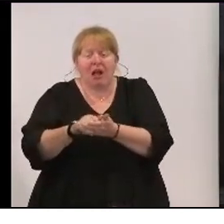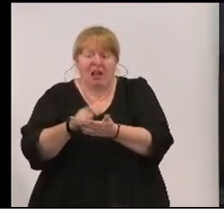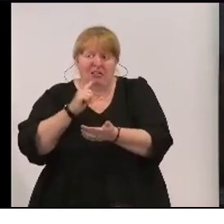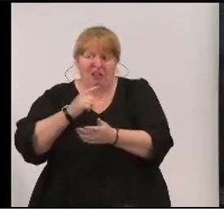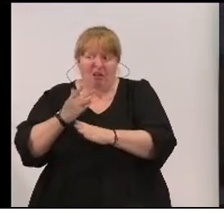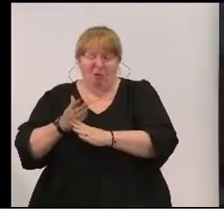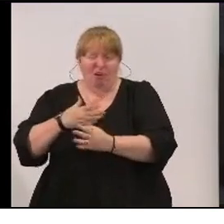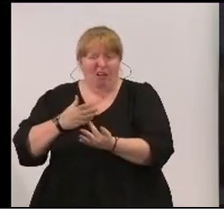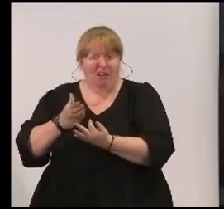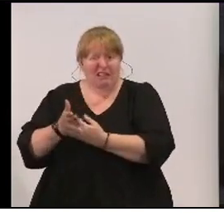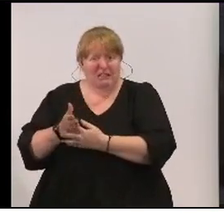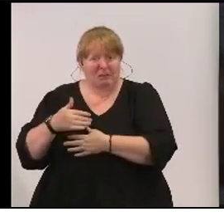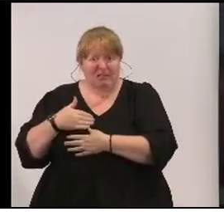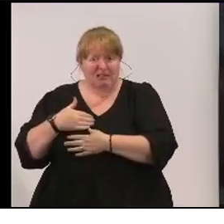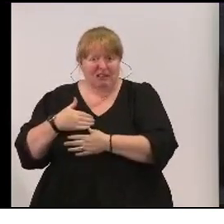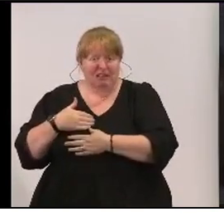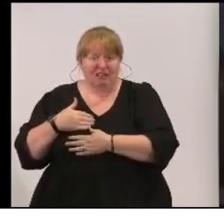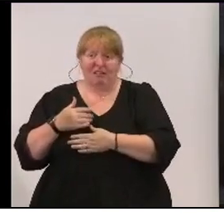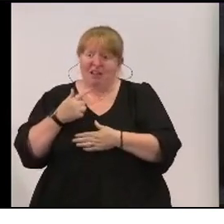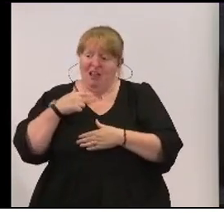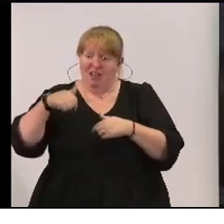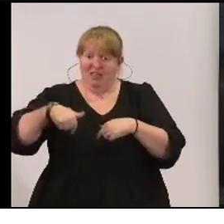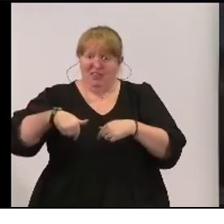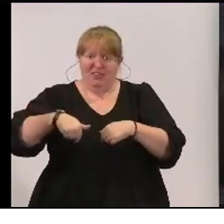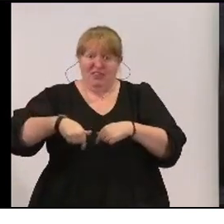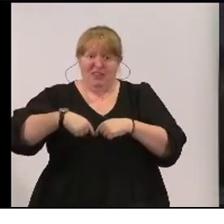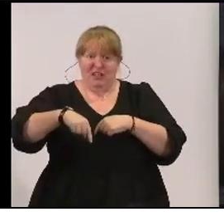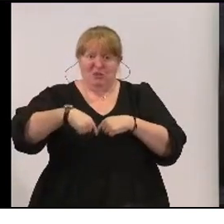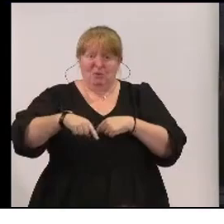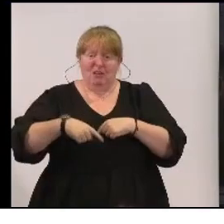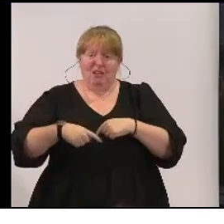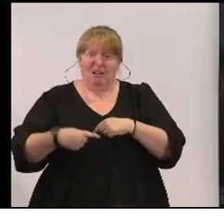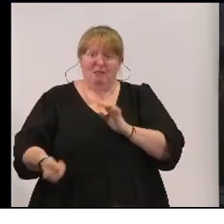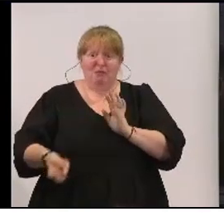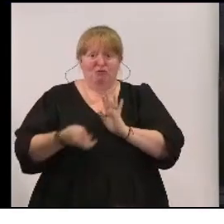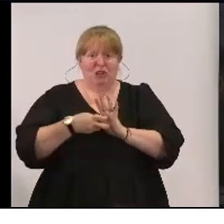and to trumpet all of this week and I've been officially registered disabled, so I feel well